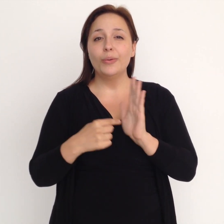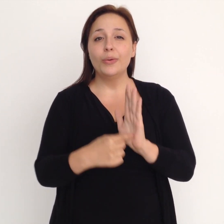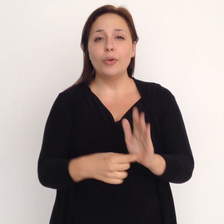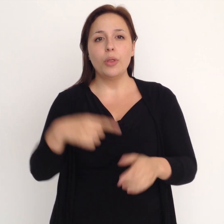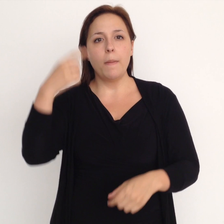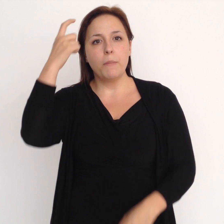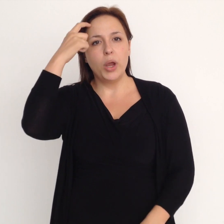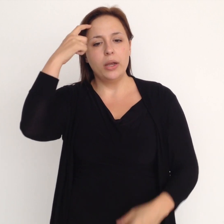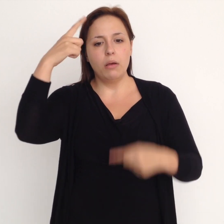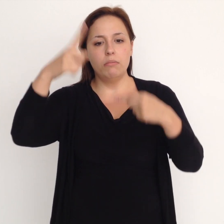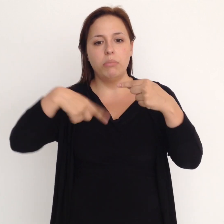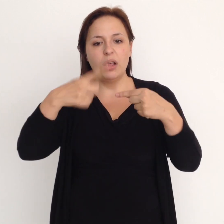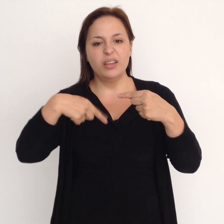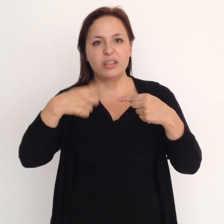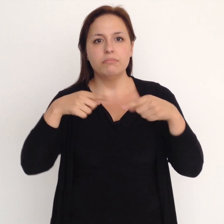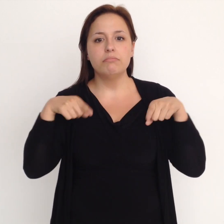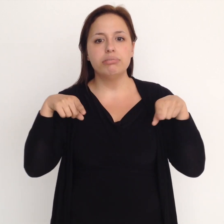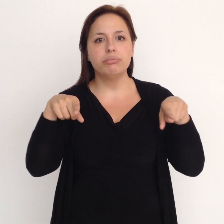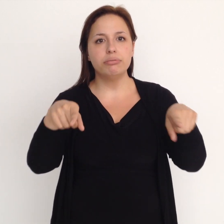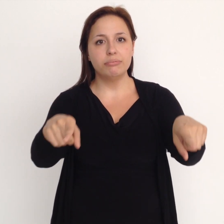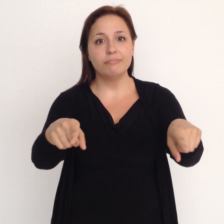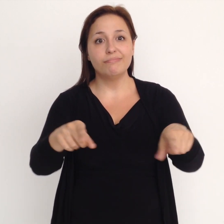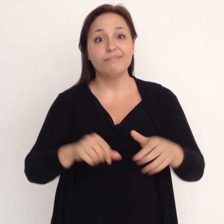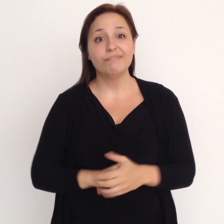Research shows that the brain processes both languages similarly.